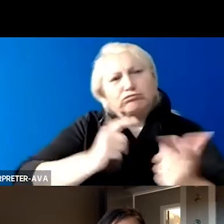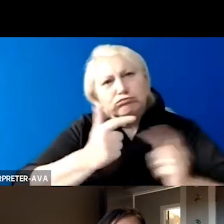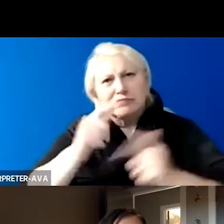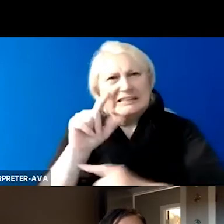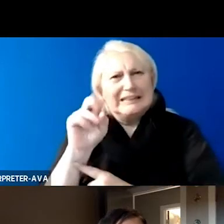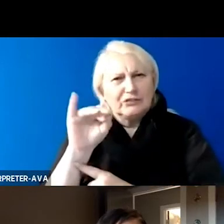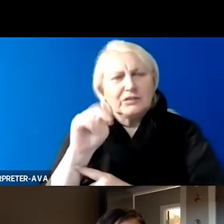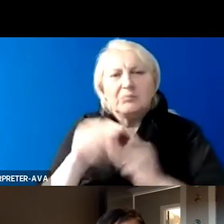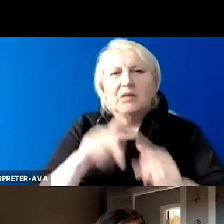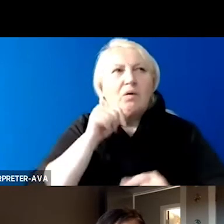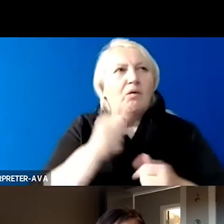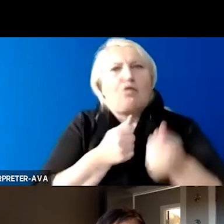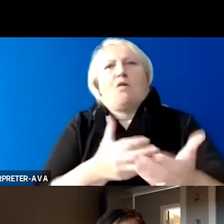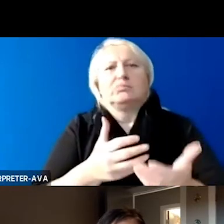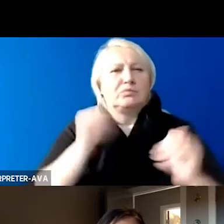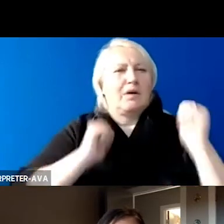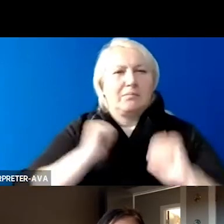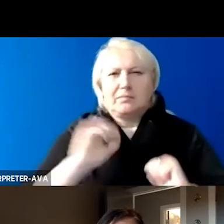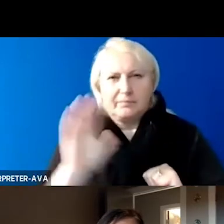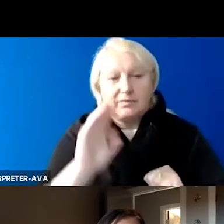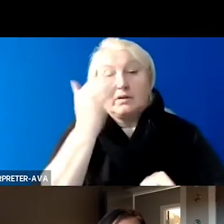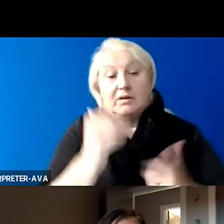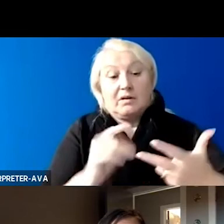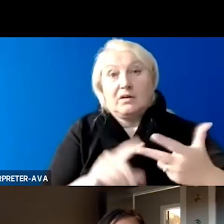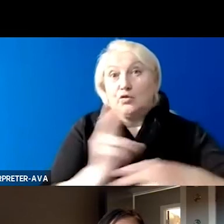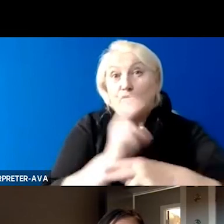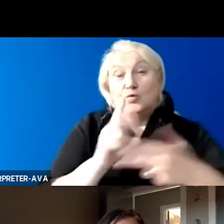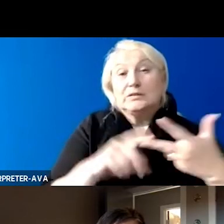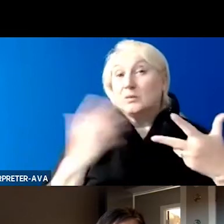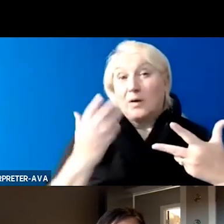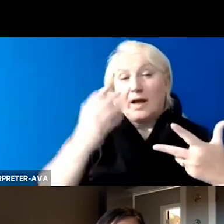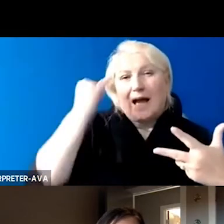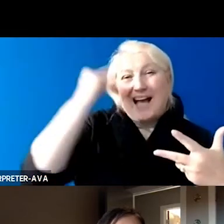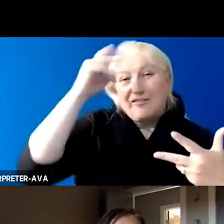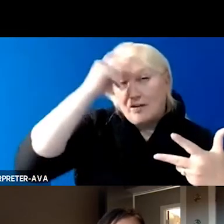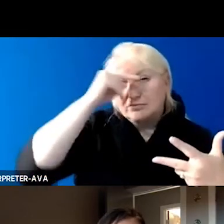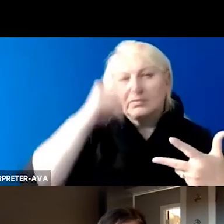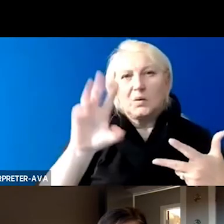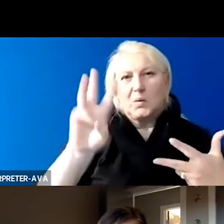Use the W.A.I.T. principle - WAIT - Why Am I Talking?